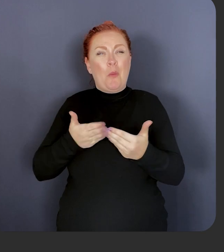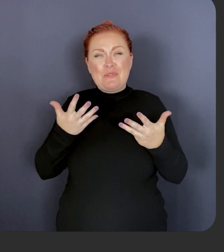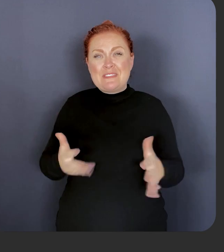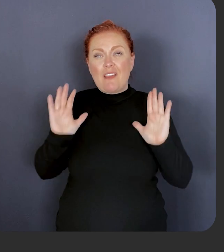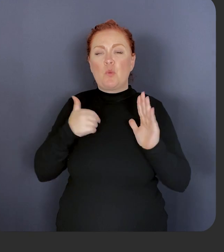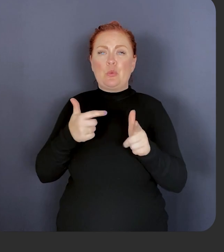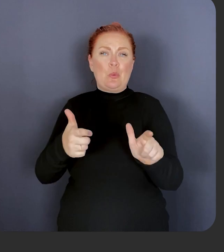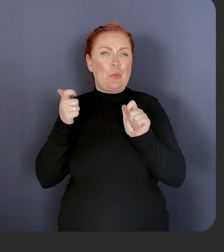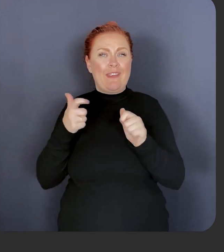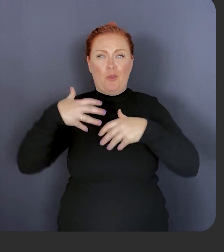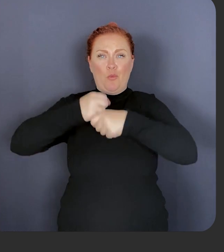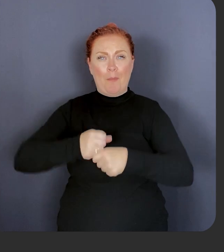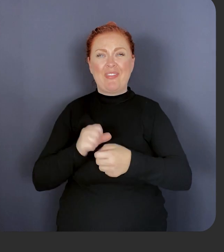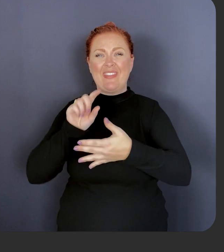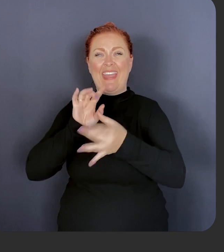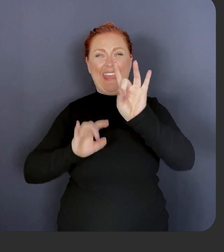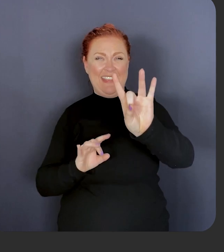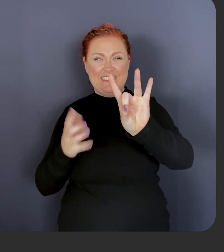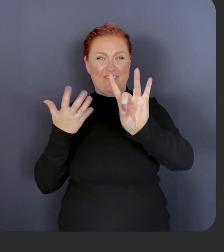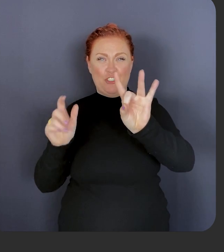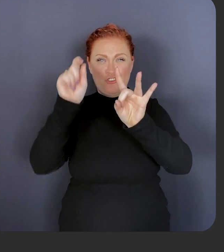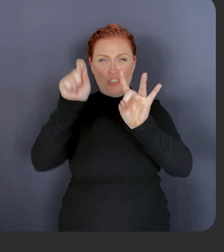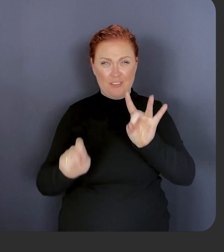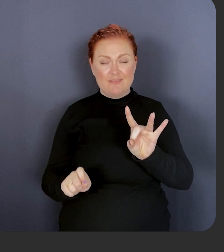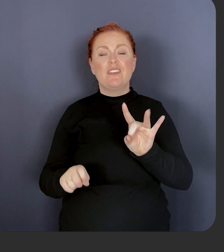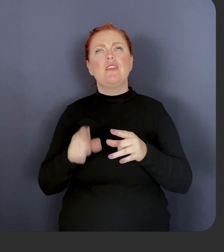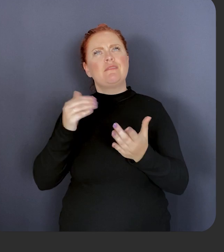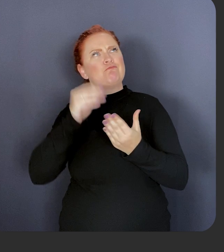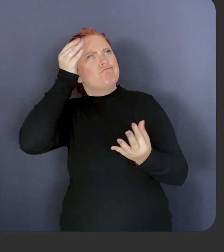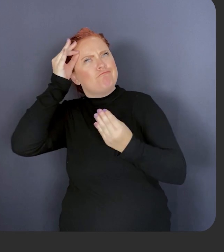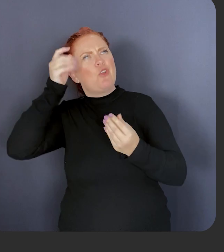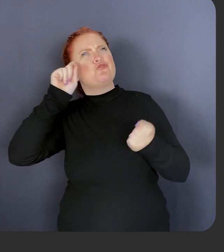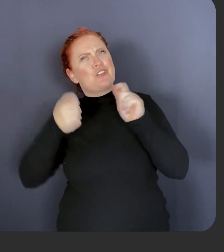And I just want to do a quick recap of the eight steps we did so that you can think about the changes you made